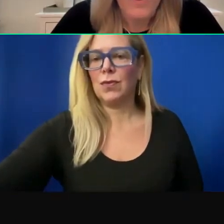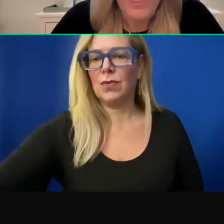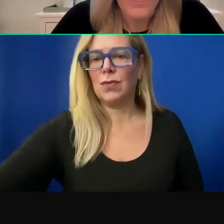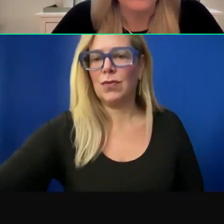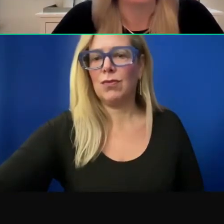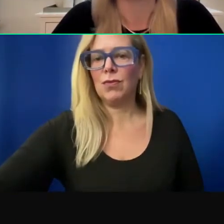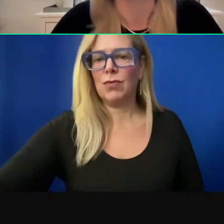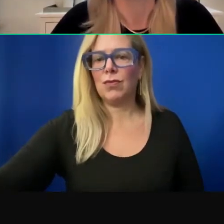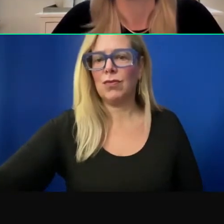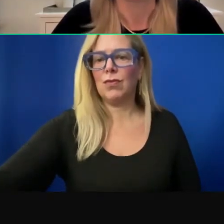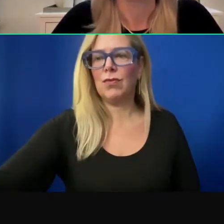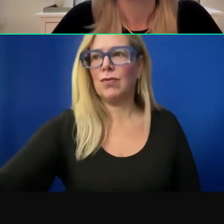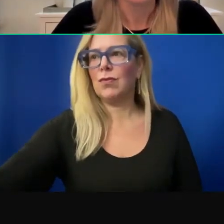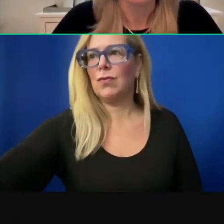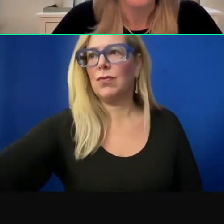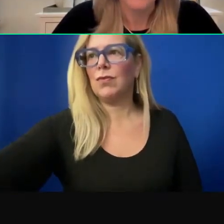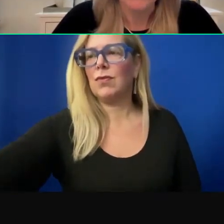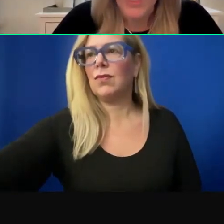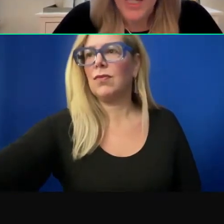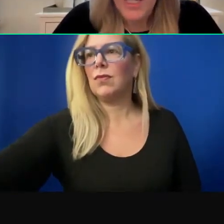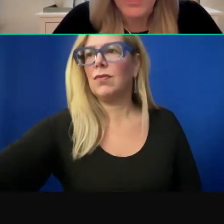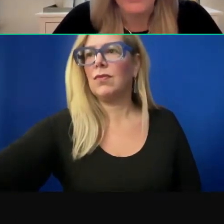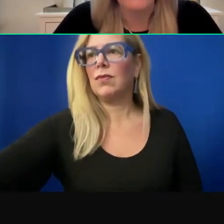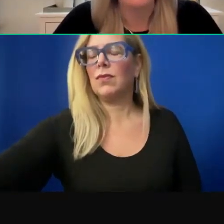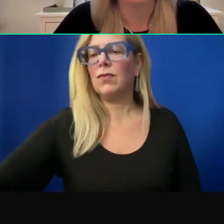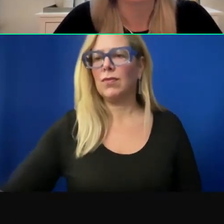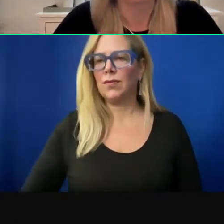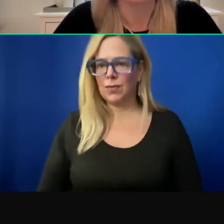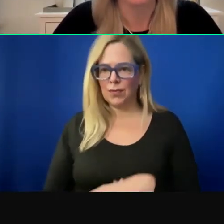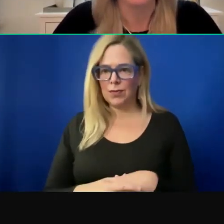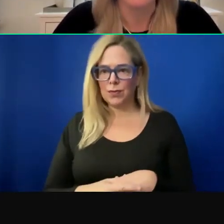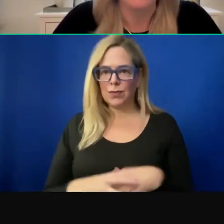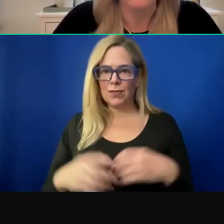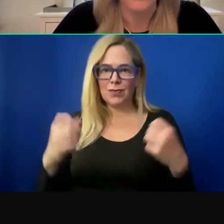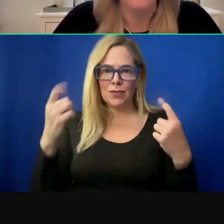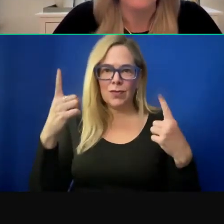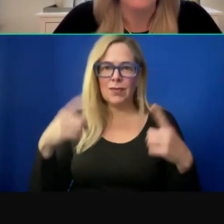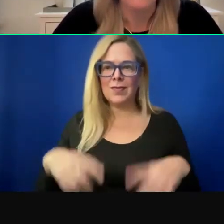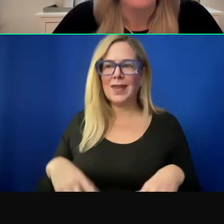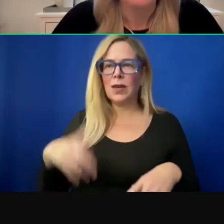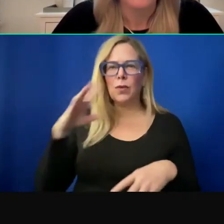conversations of health equity about the implications of the hierarchy of health,